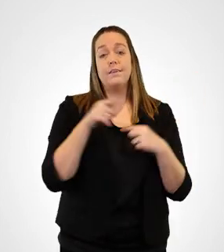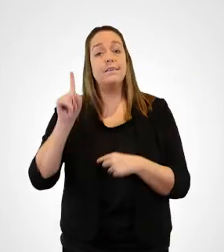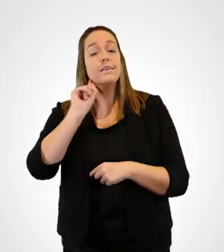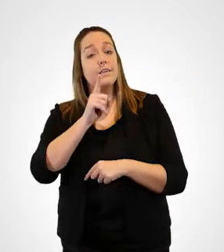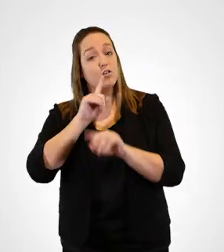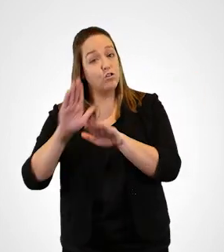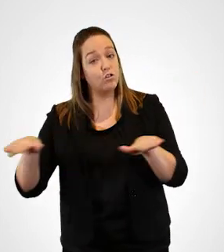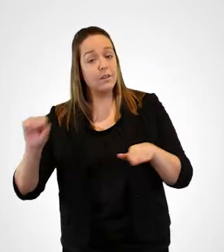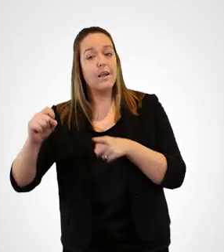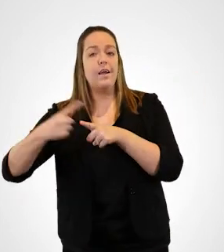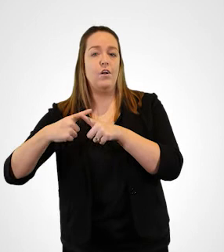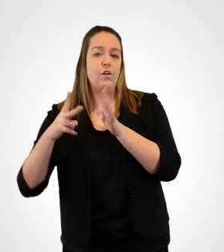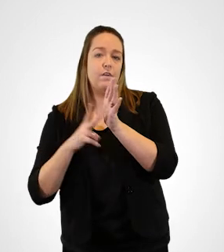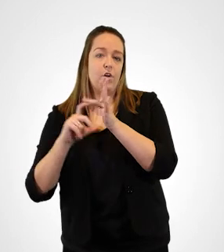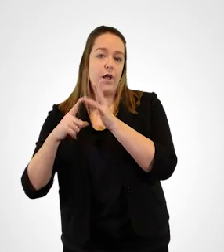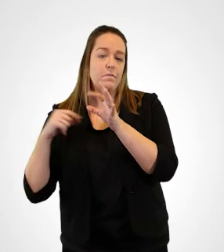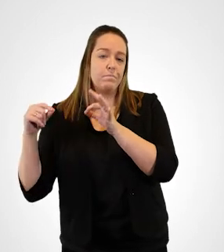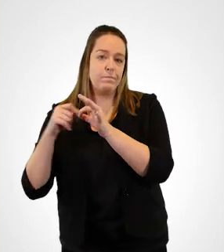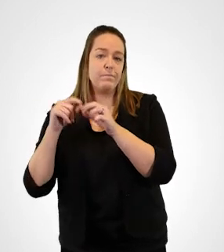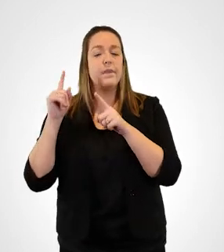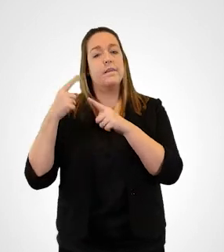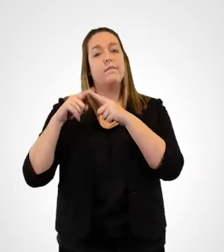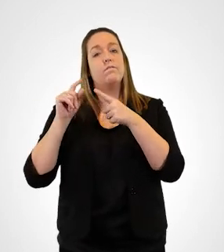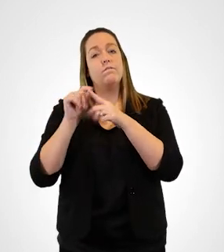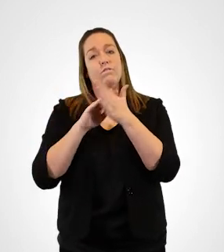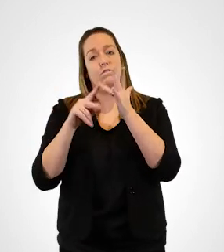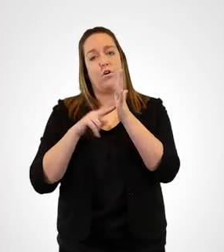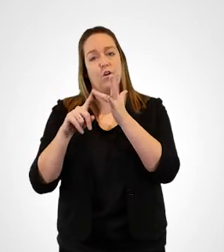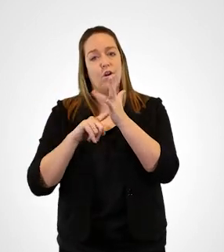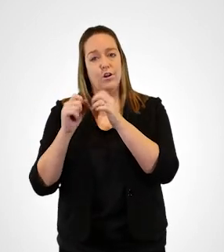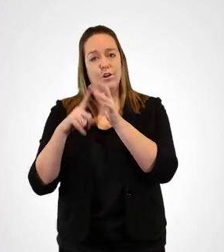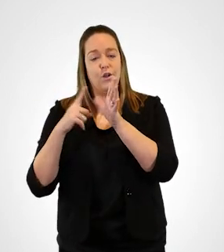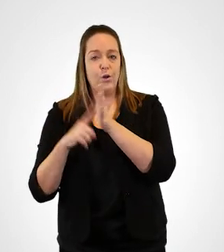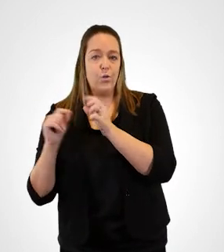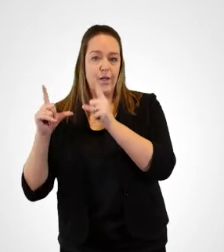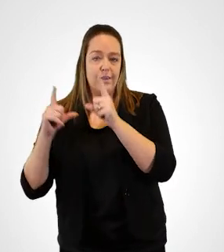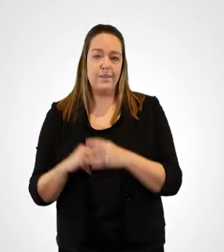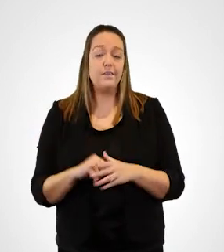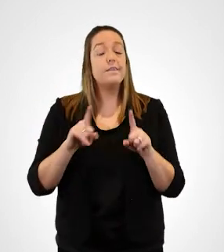for the hearing children it was English vocabulary and phonological awareness. So again we've got a difference.